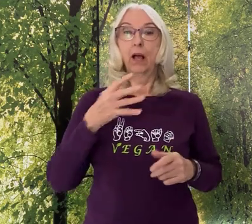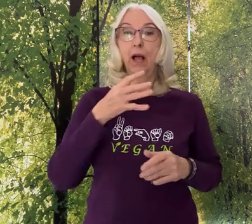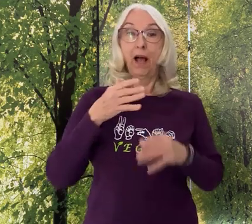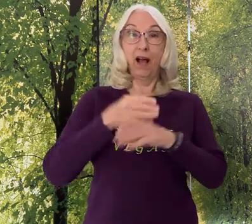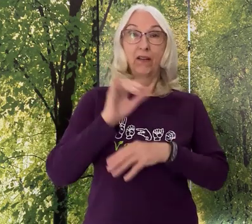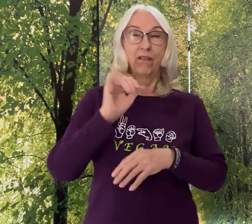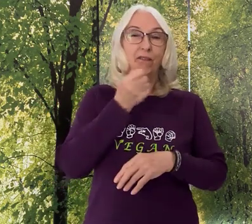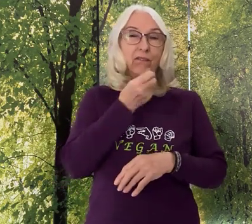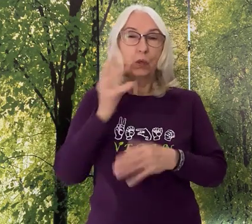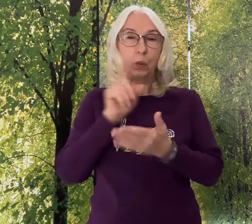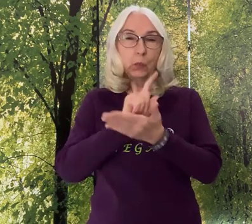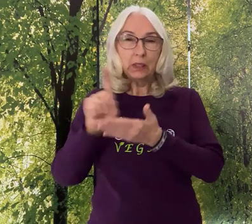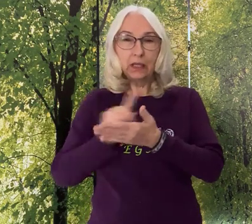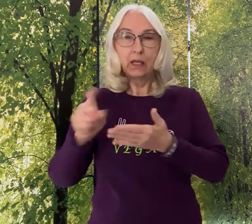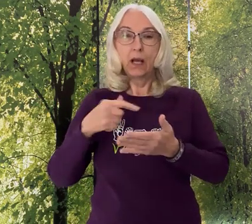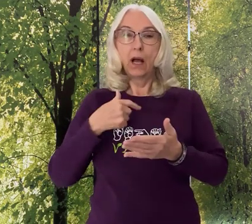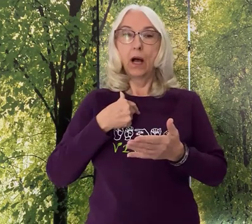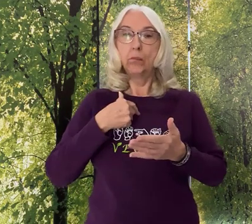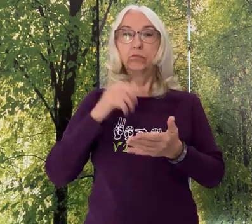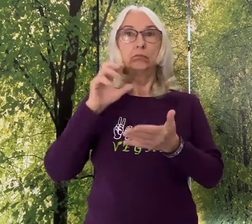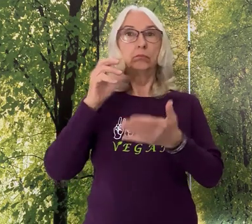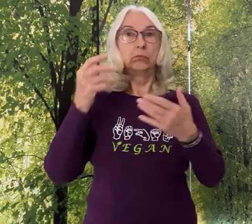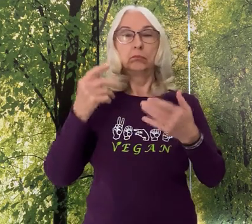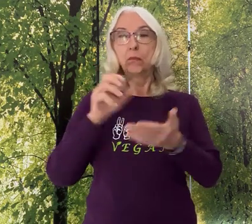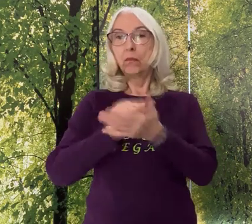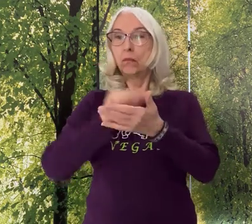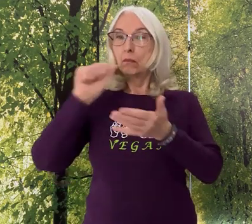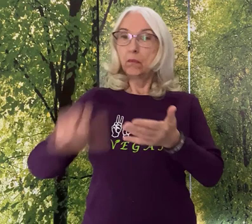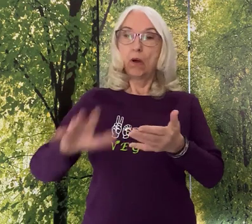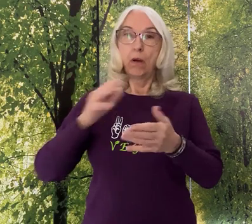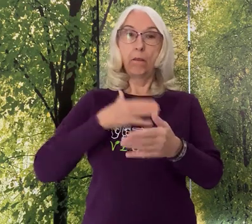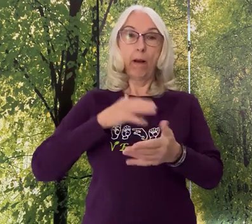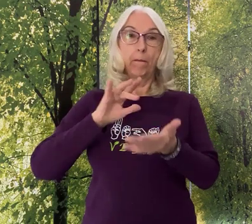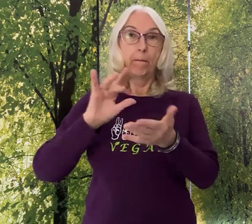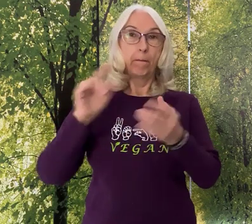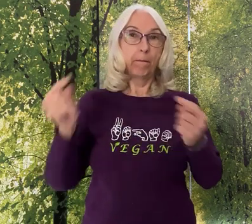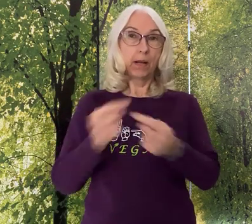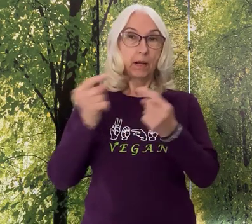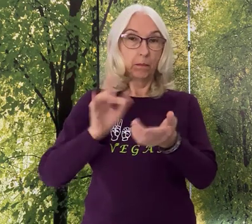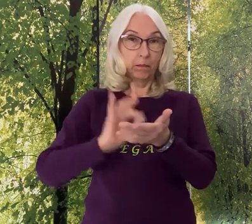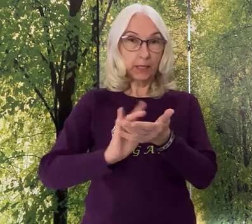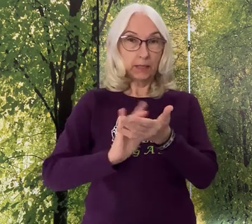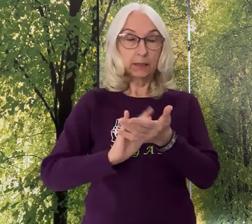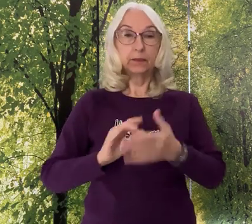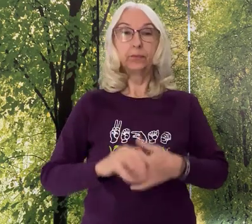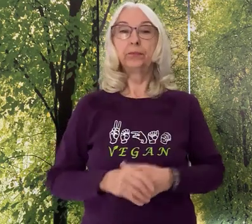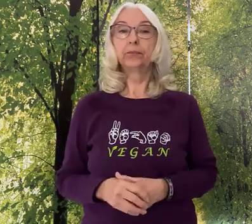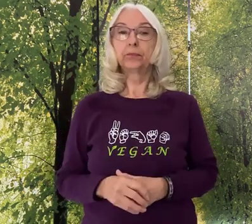and after just a few weeks, I was off my pain medications.